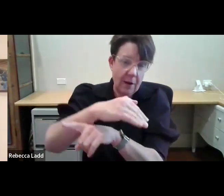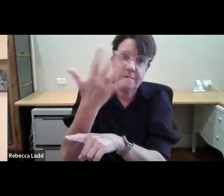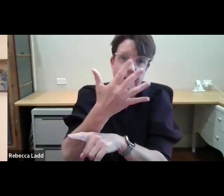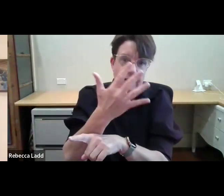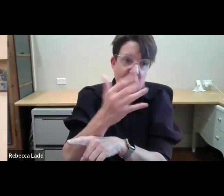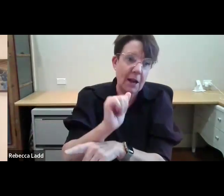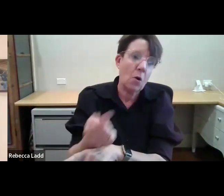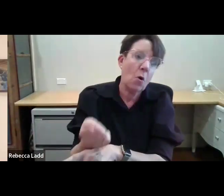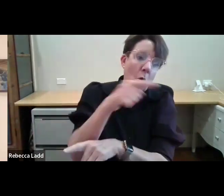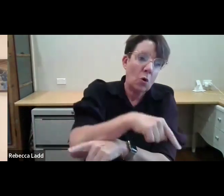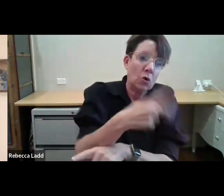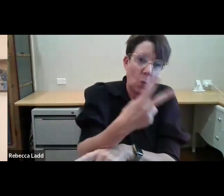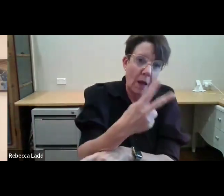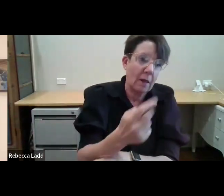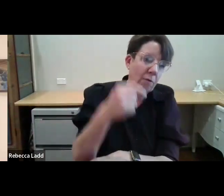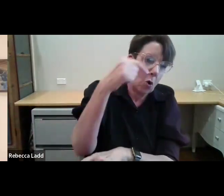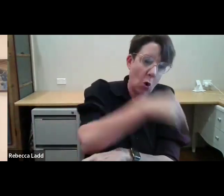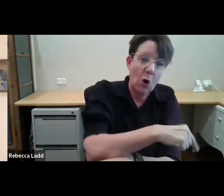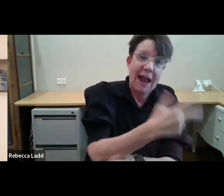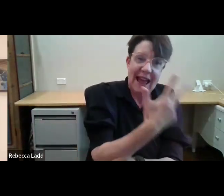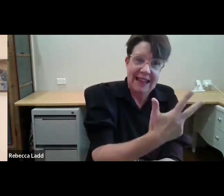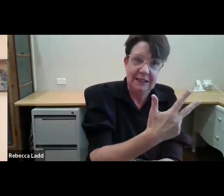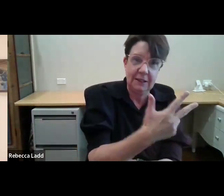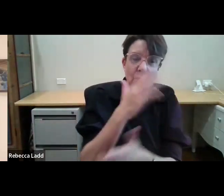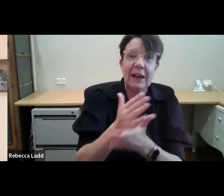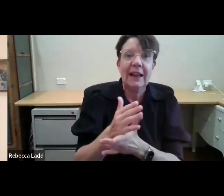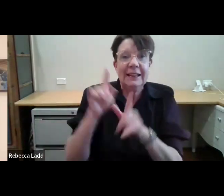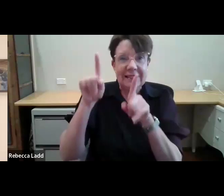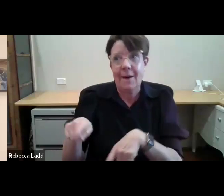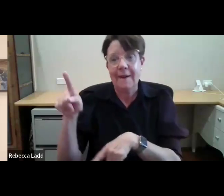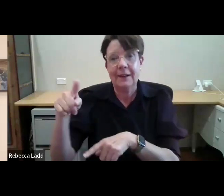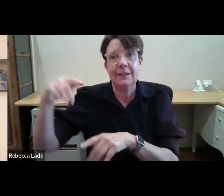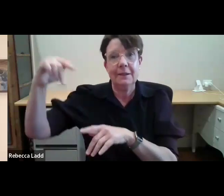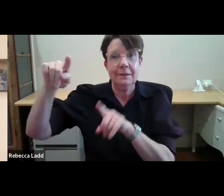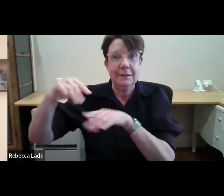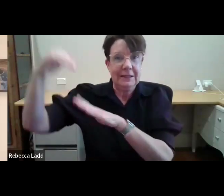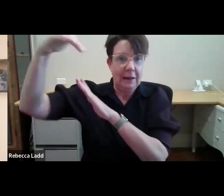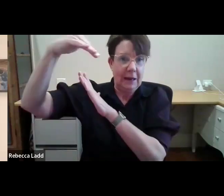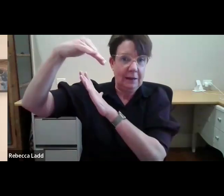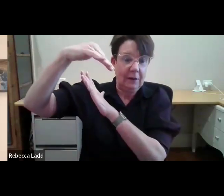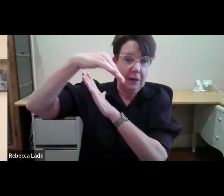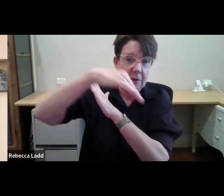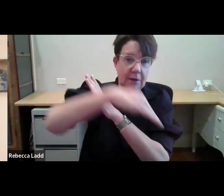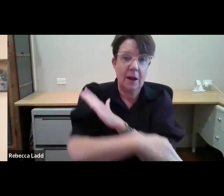process we need to go through and it allows us to take people with us and one of our